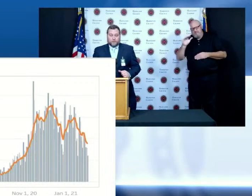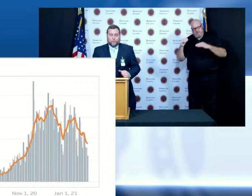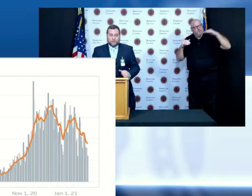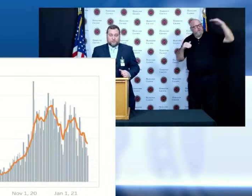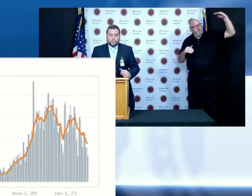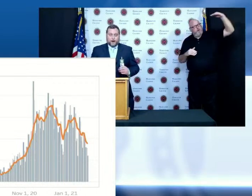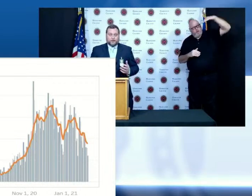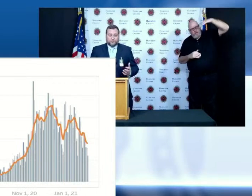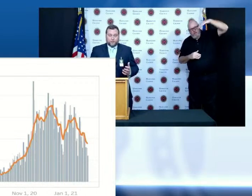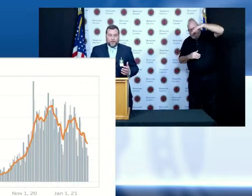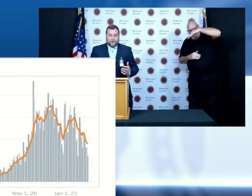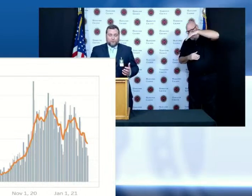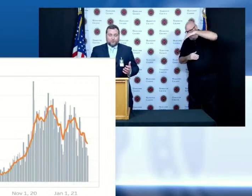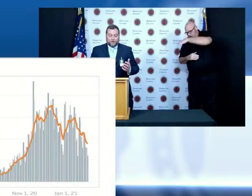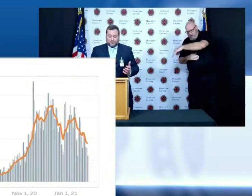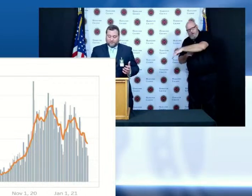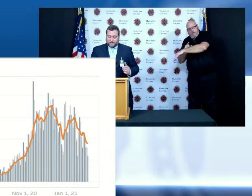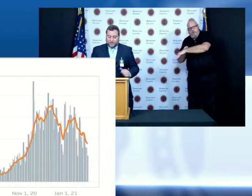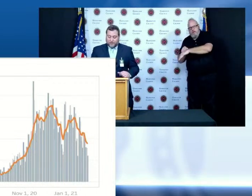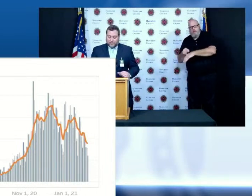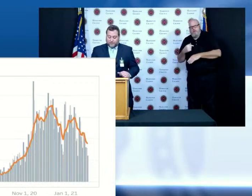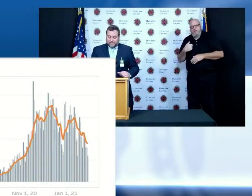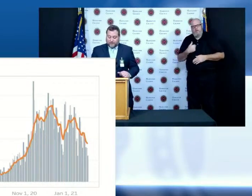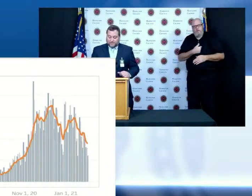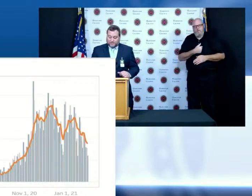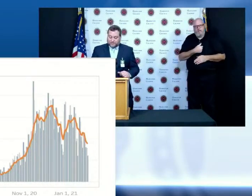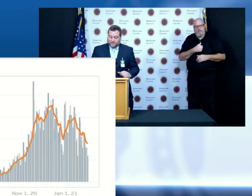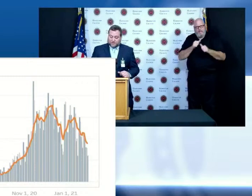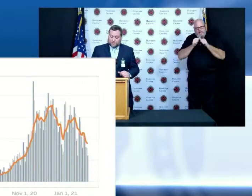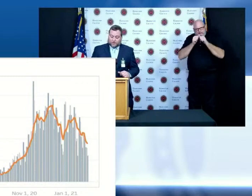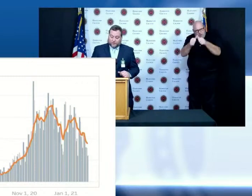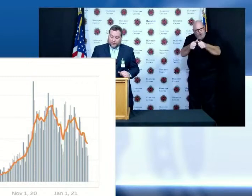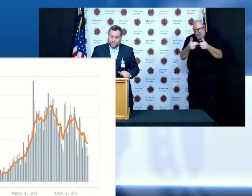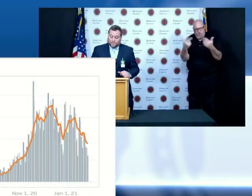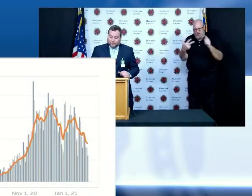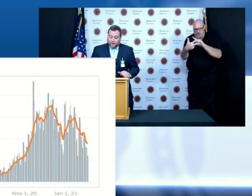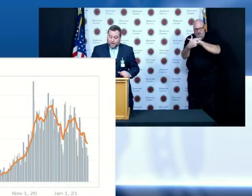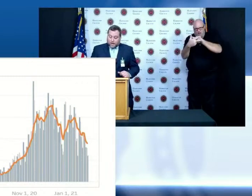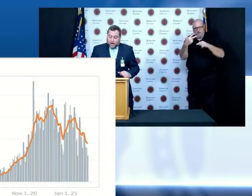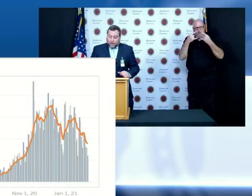come into our community there is a lot of hope for those getting vaccinated currently at our